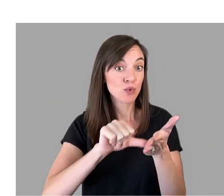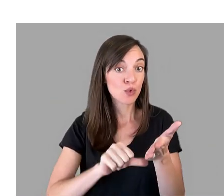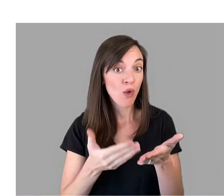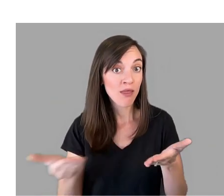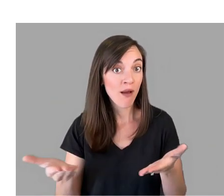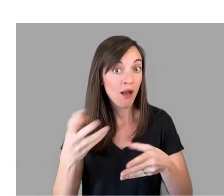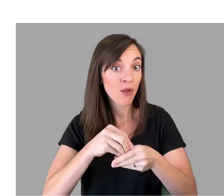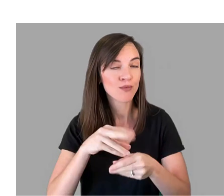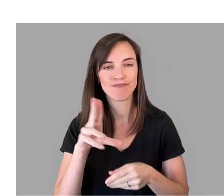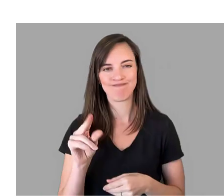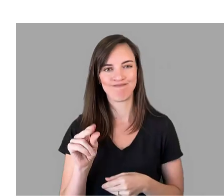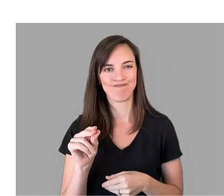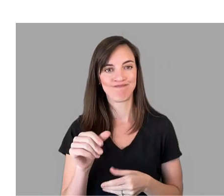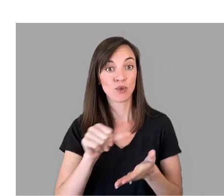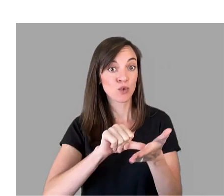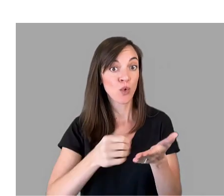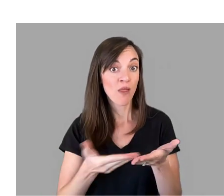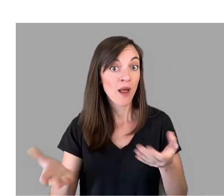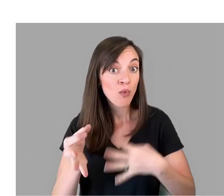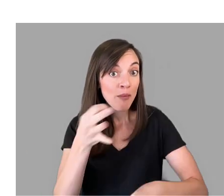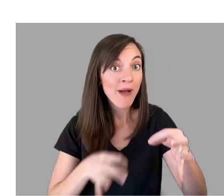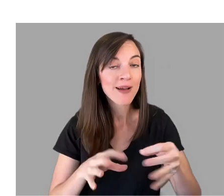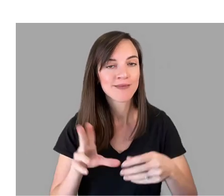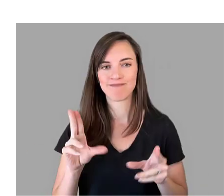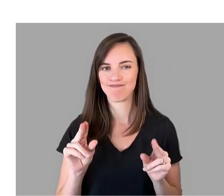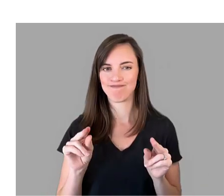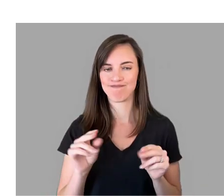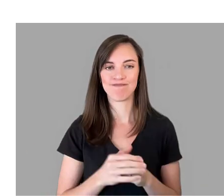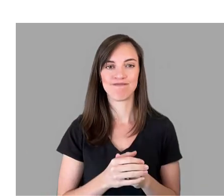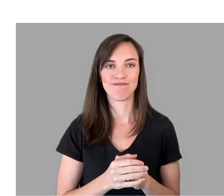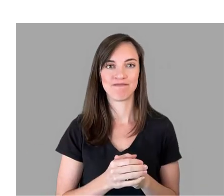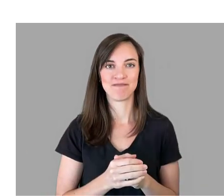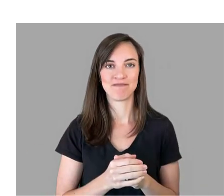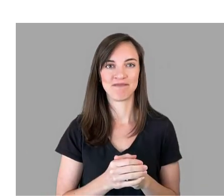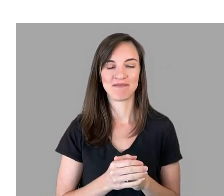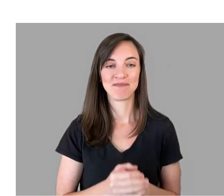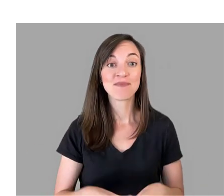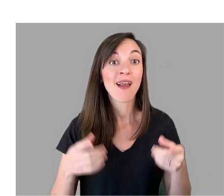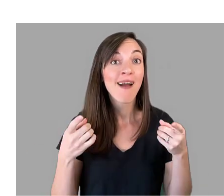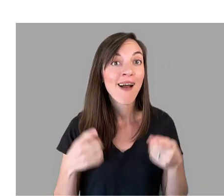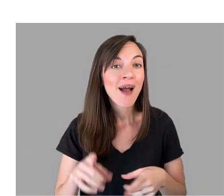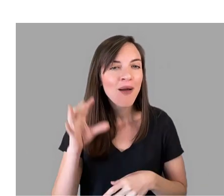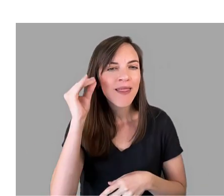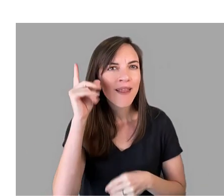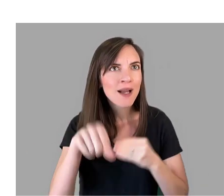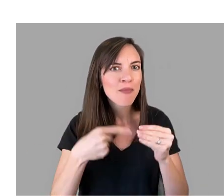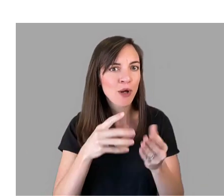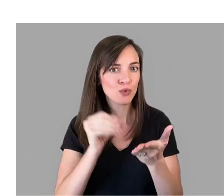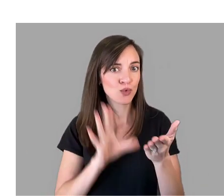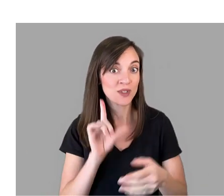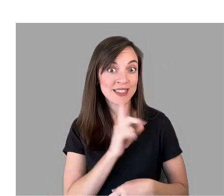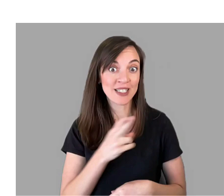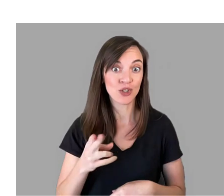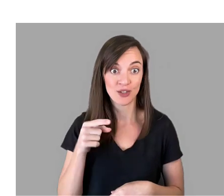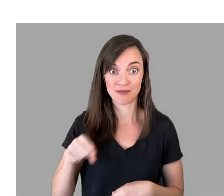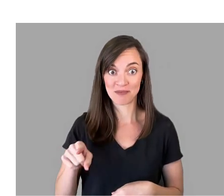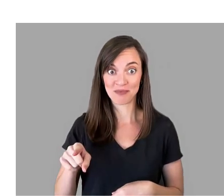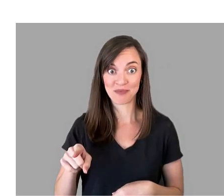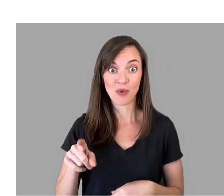include a medical device that is surgically implanted, or the replacement of such device.”